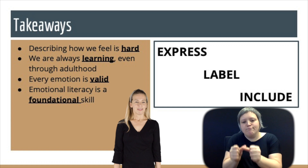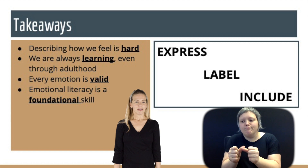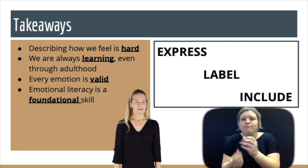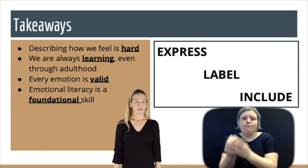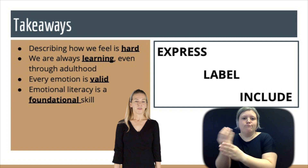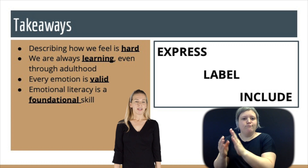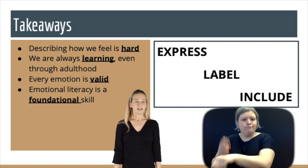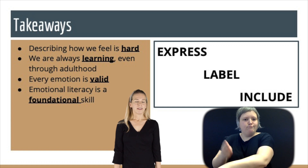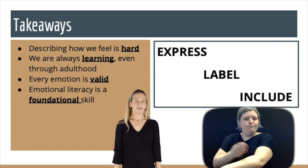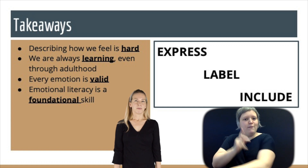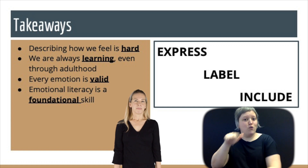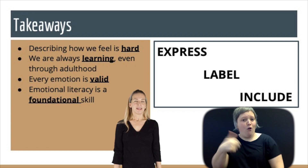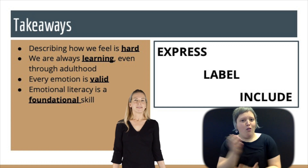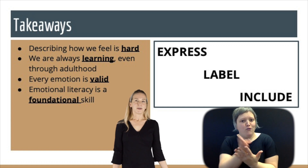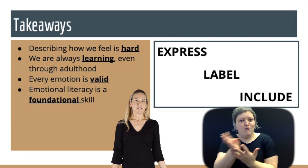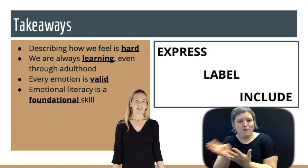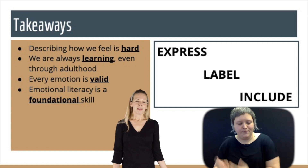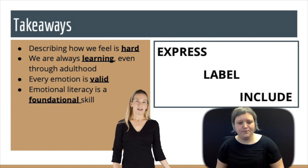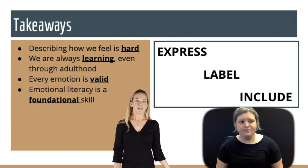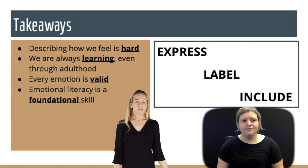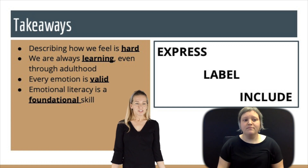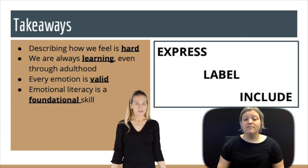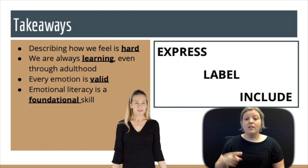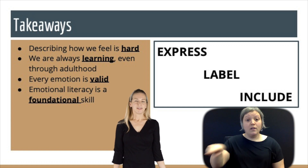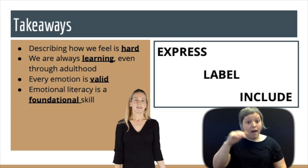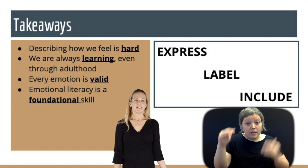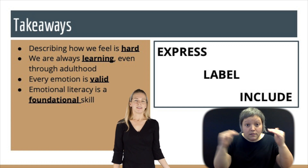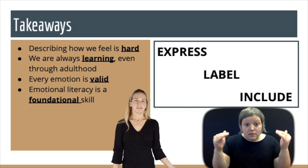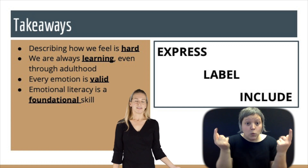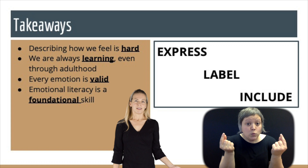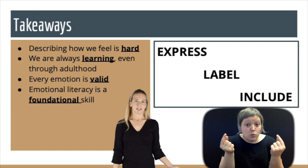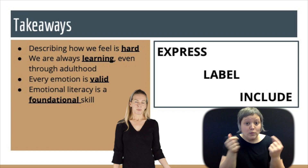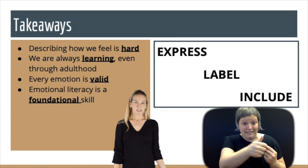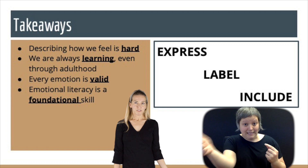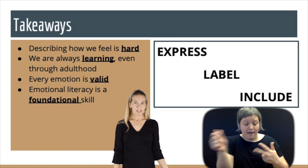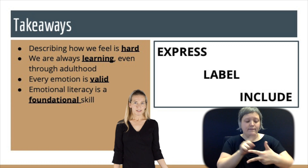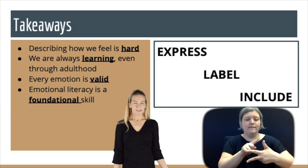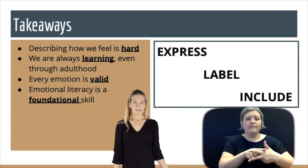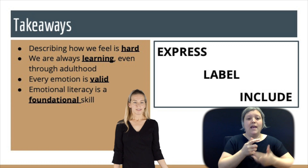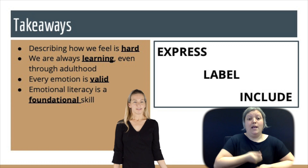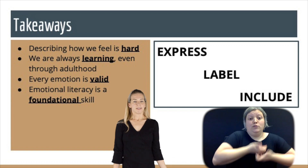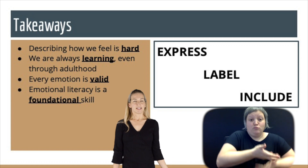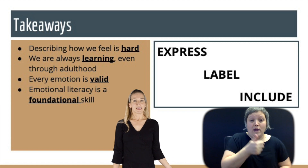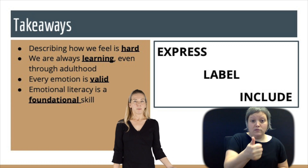Then the three things that we talked about that adults can do is: express their feelings,